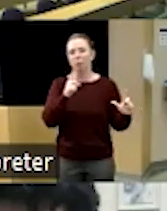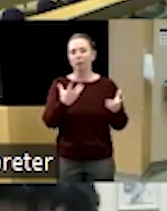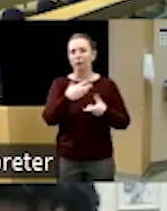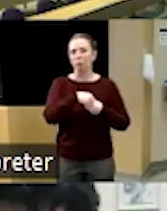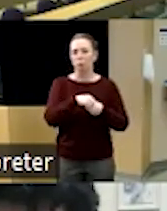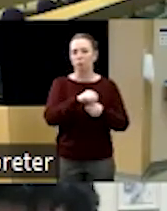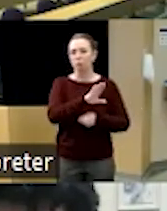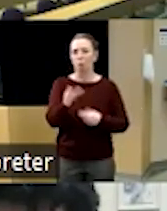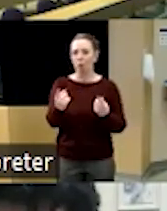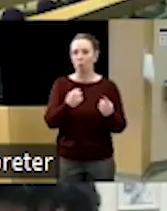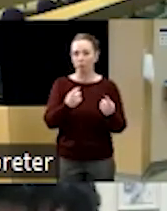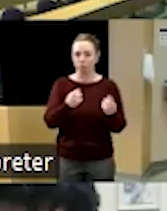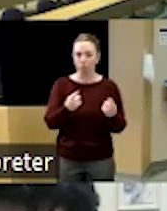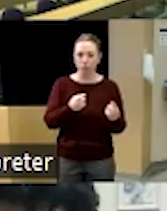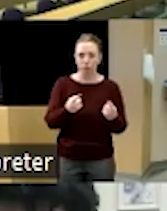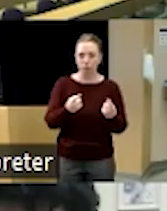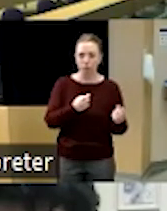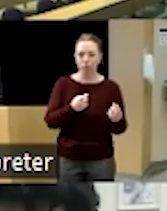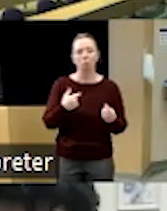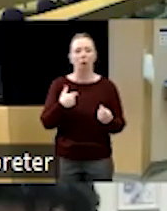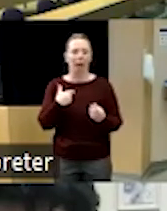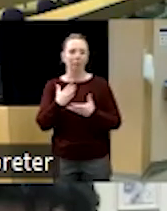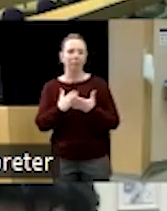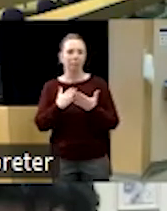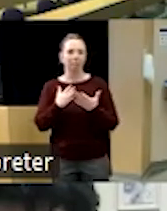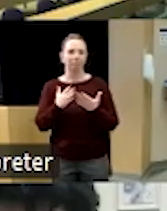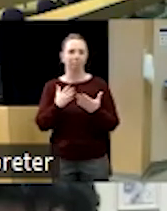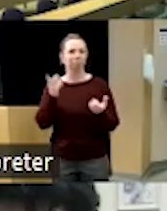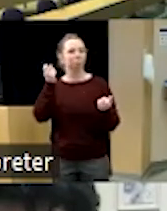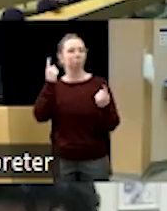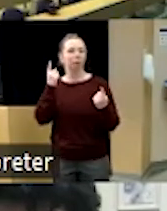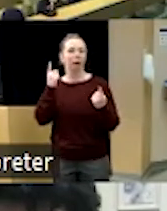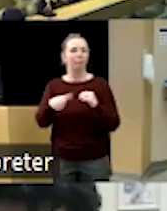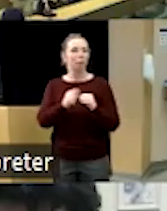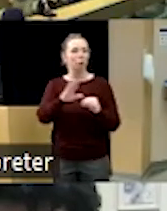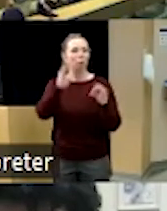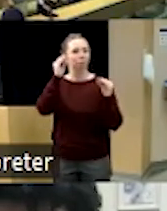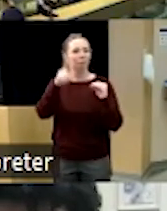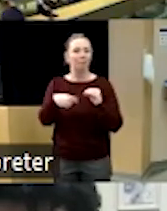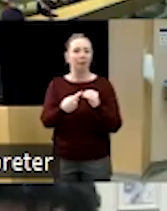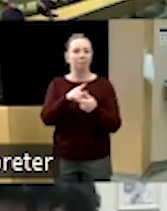um so we I get some ideas about what you think about certain topics so you can either use the